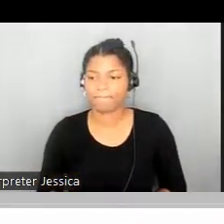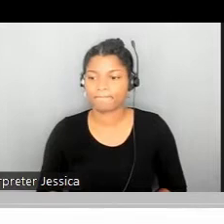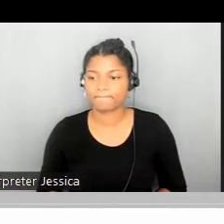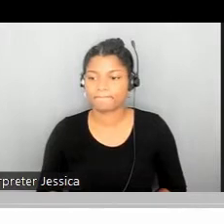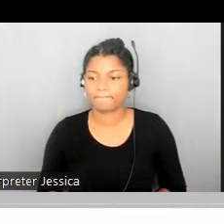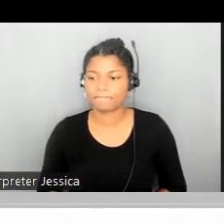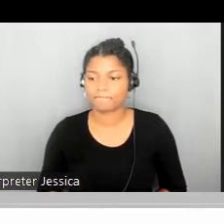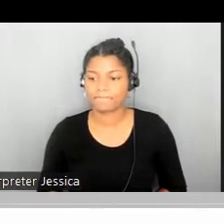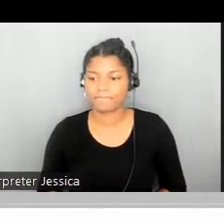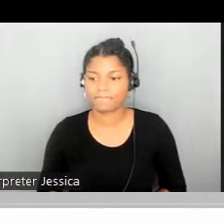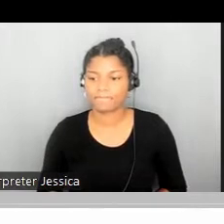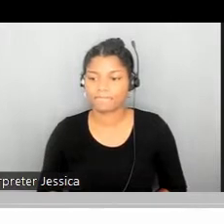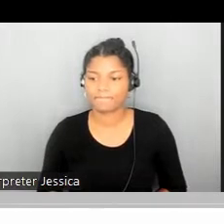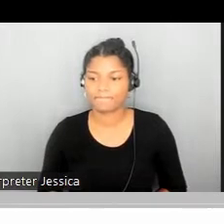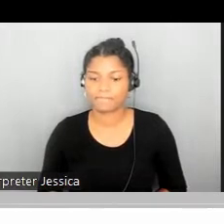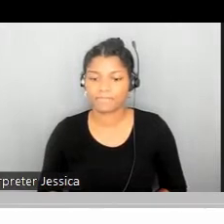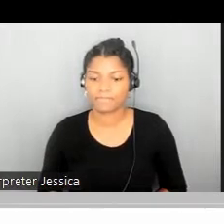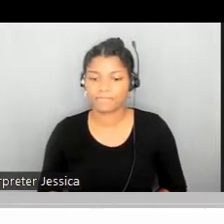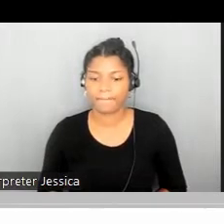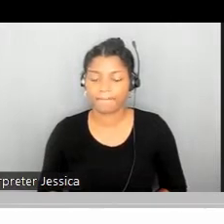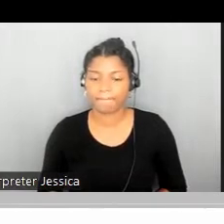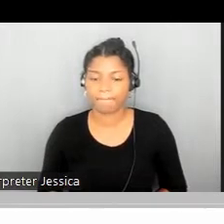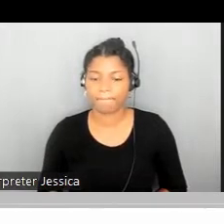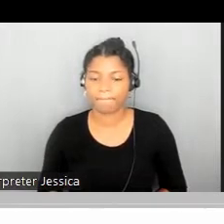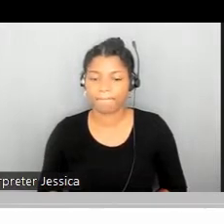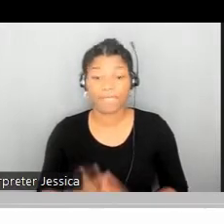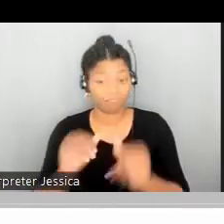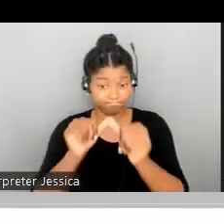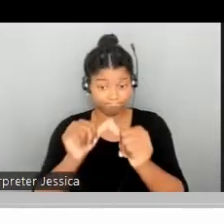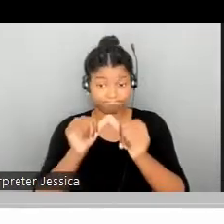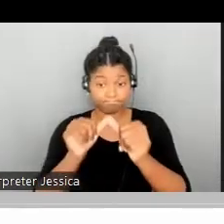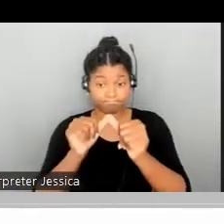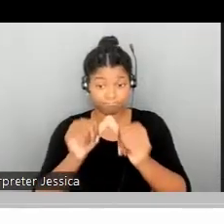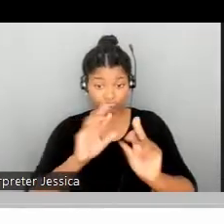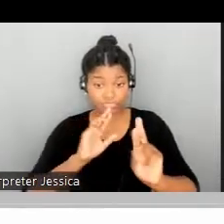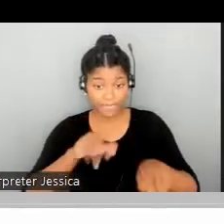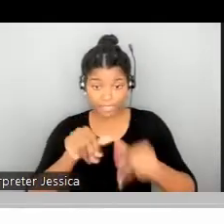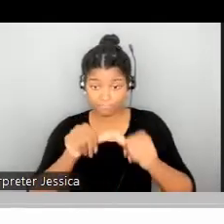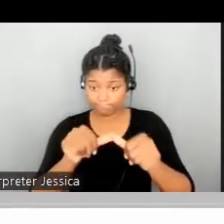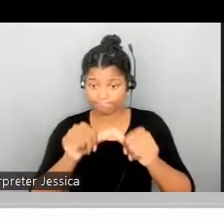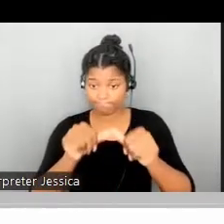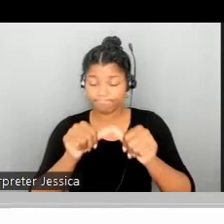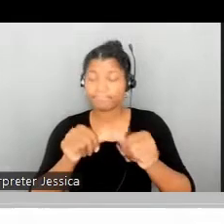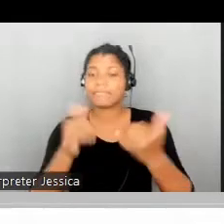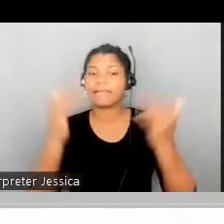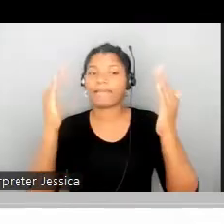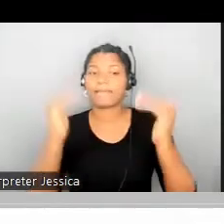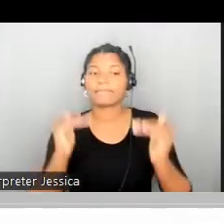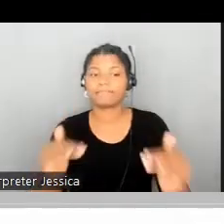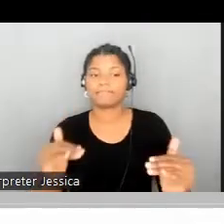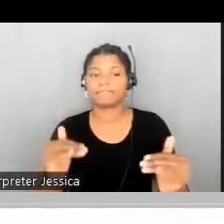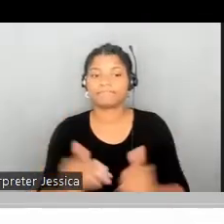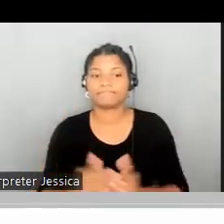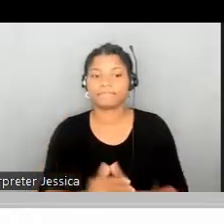We will keep the responses coming and maybe we could move on to the next slide.